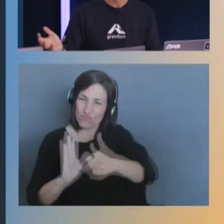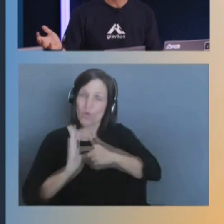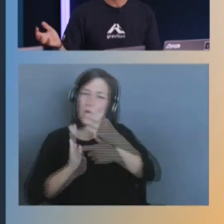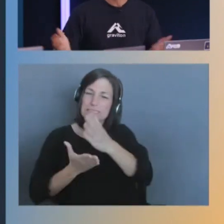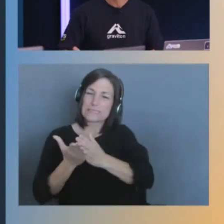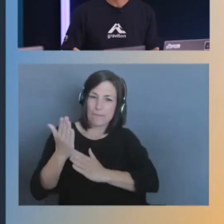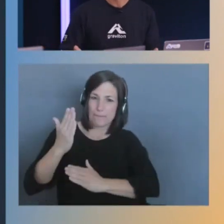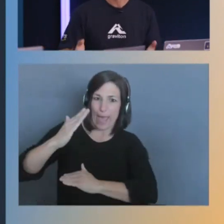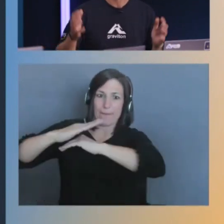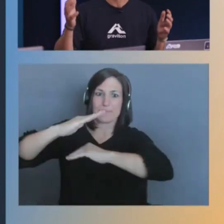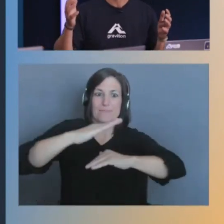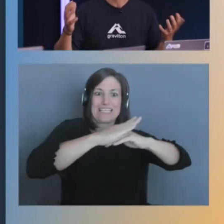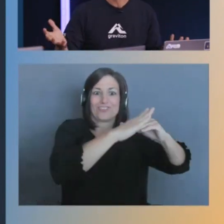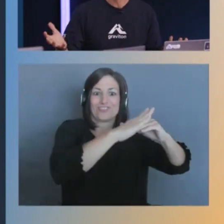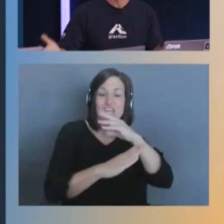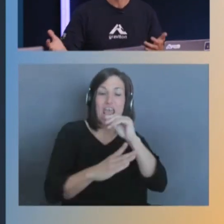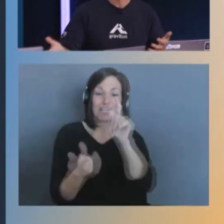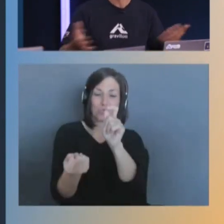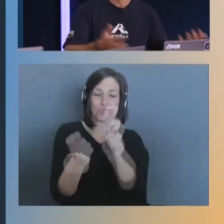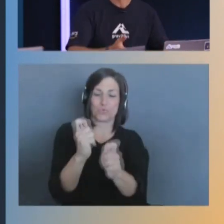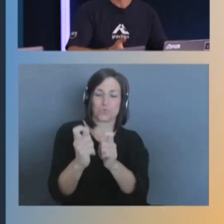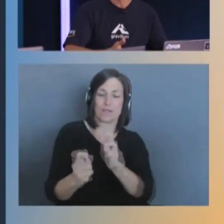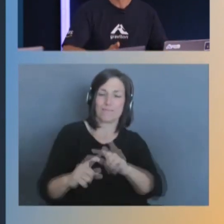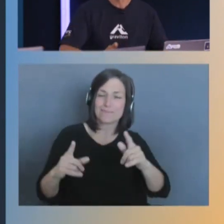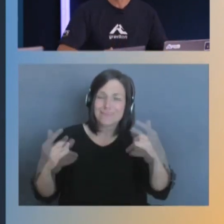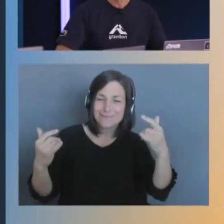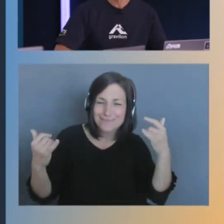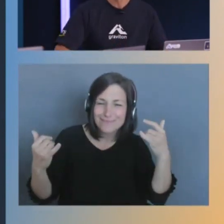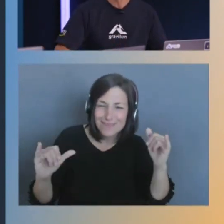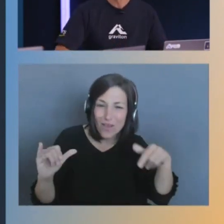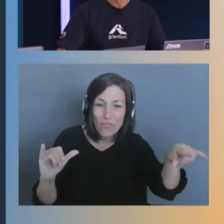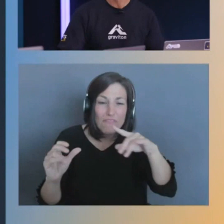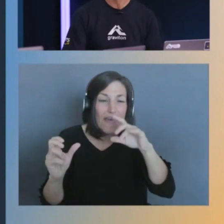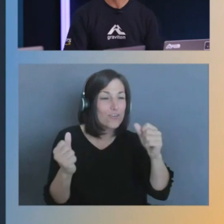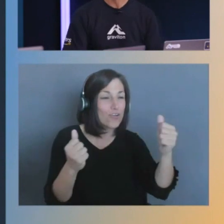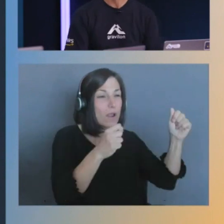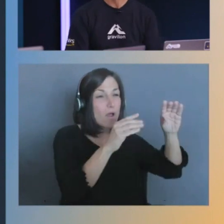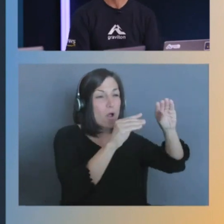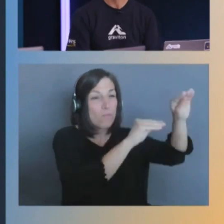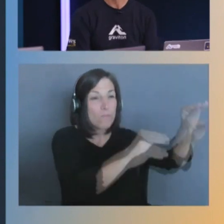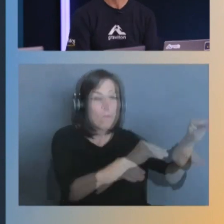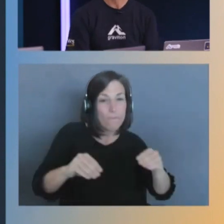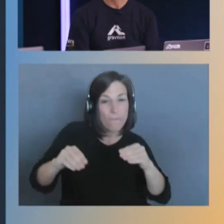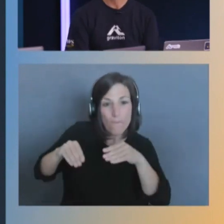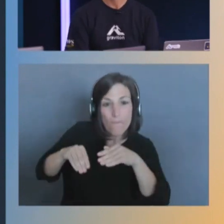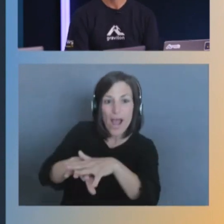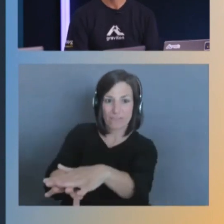but still, they were able to migrate that pretty quickly. Moving millions of lines of code